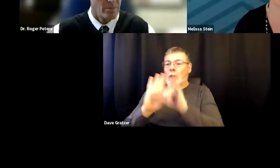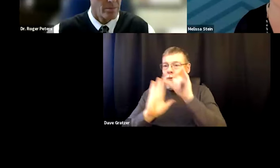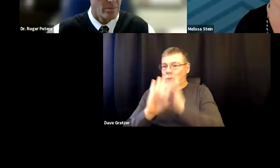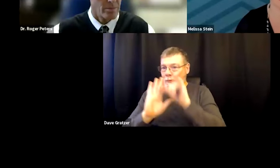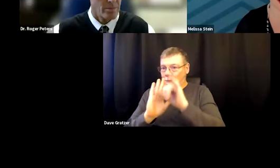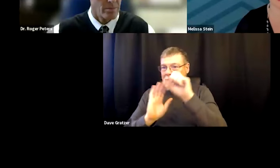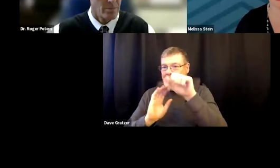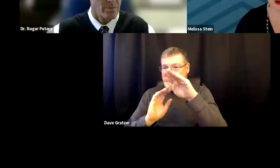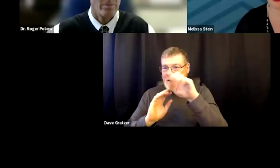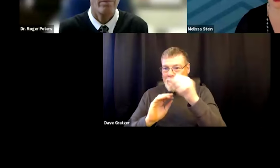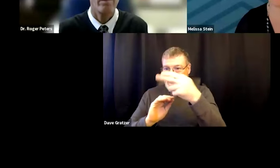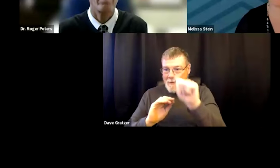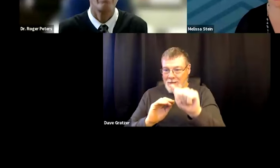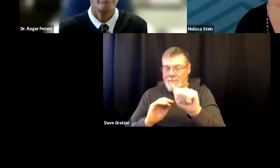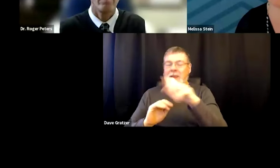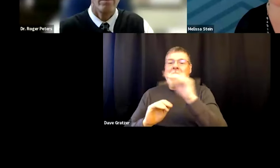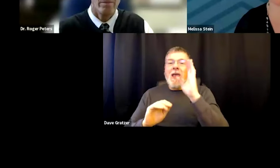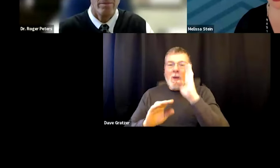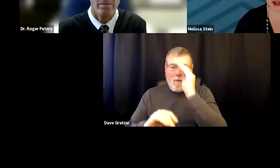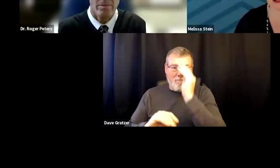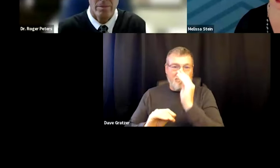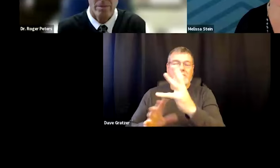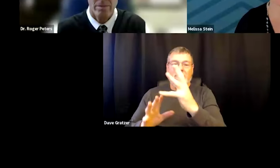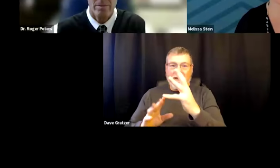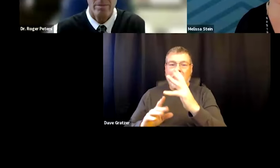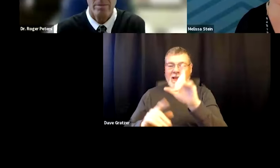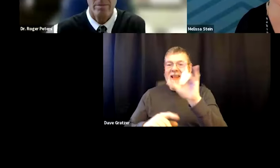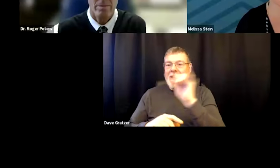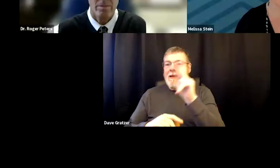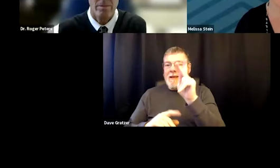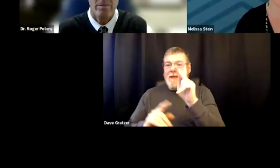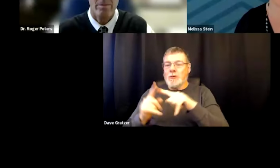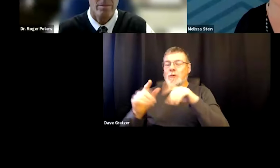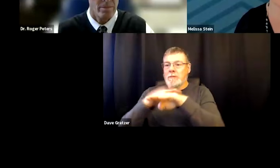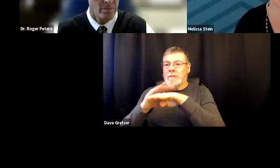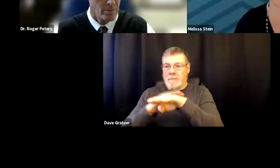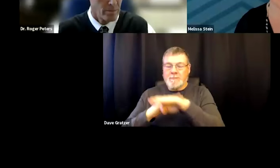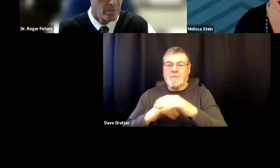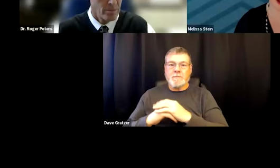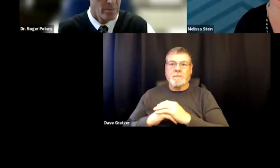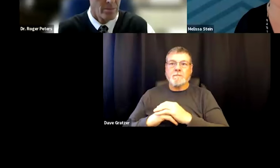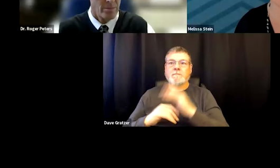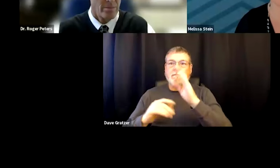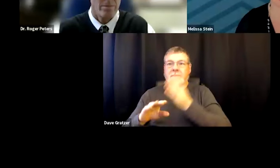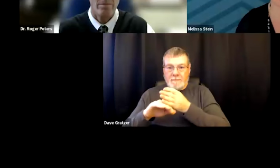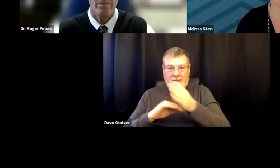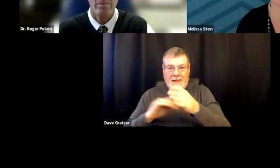and we will notify you of the link to access the recording following this event.